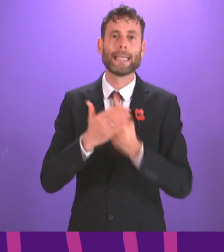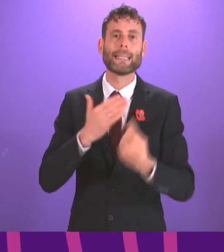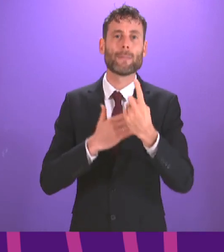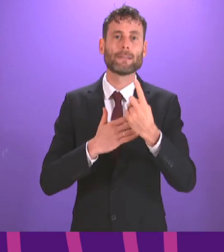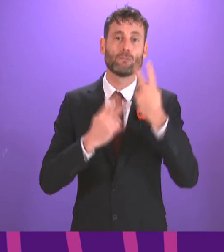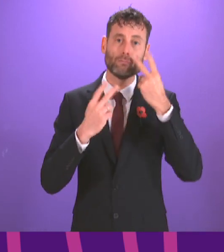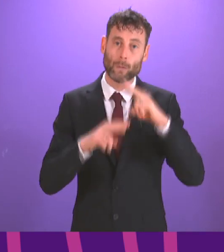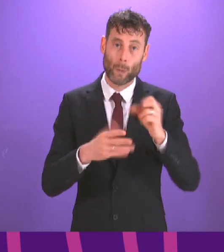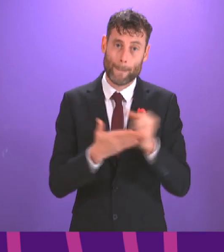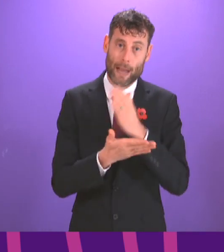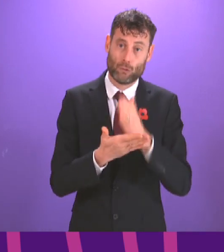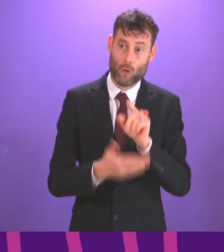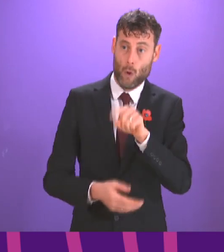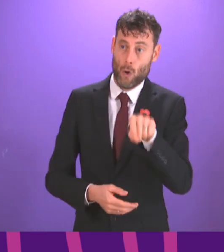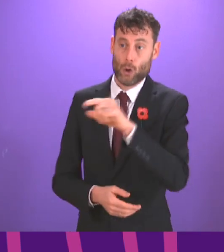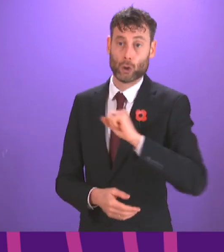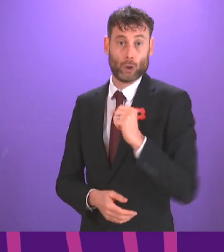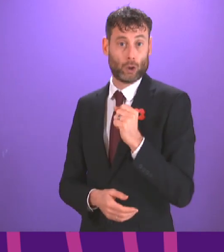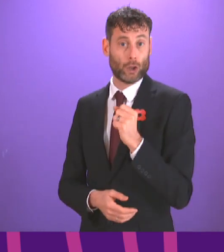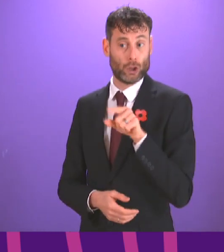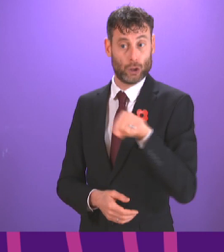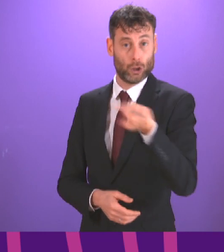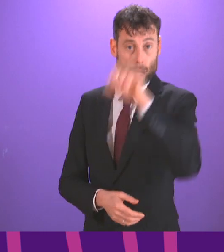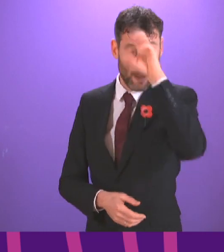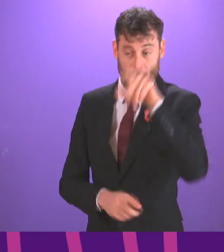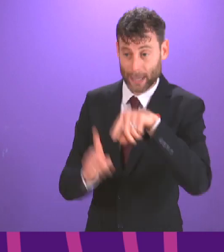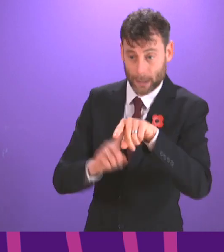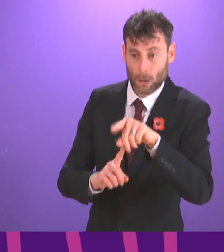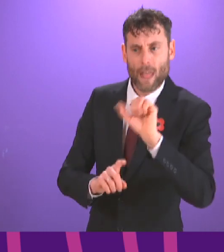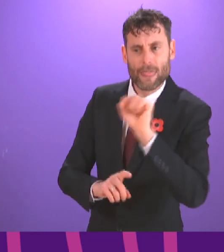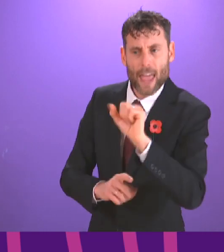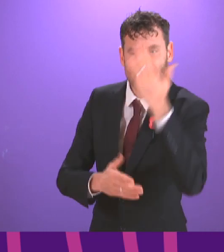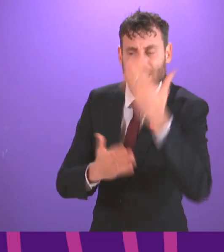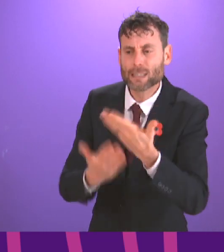mining communities were fully understood. We now have an opportunity to bring reconciliation